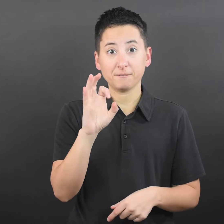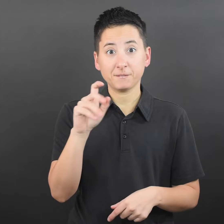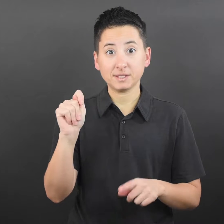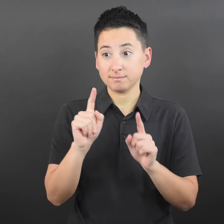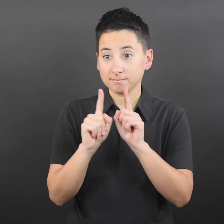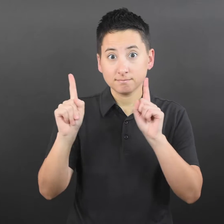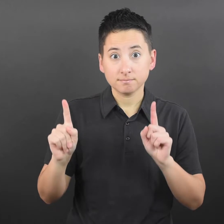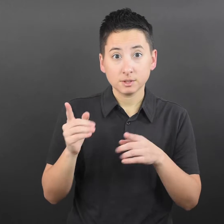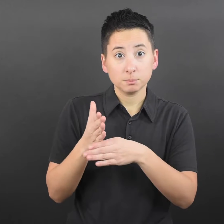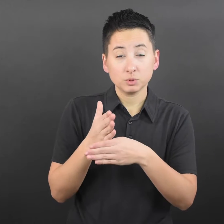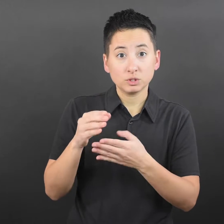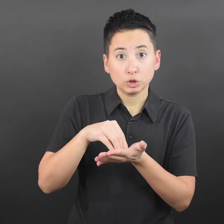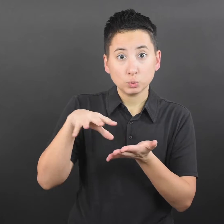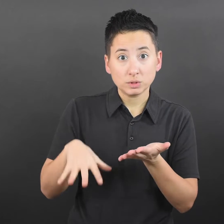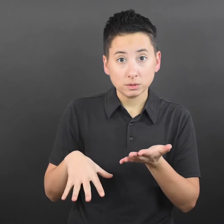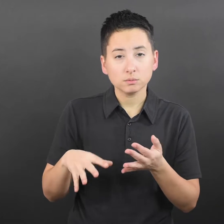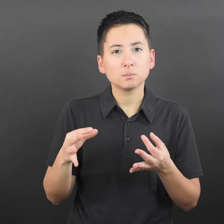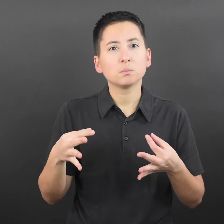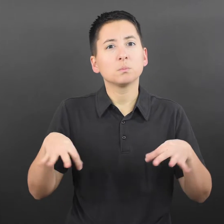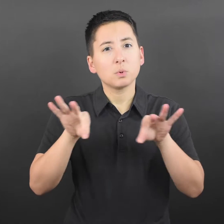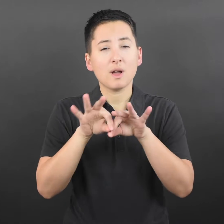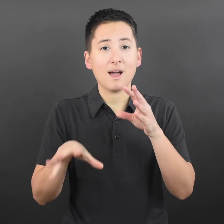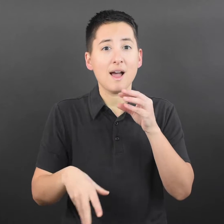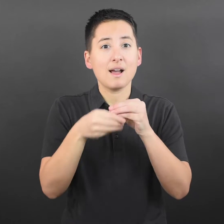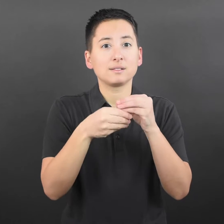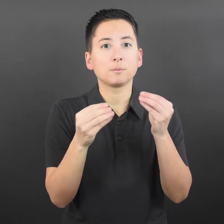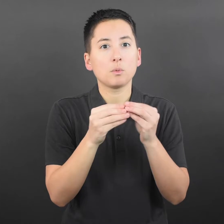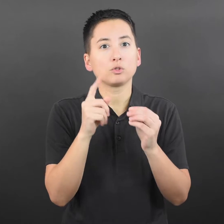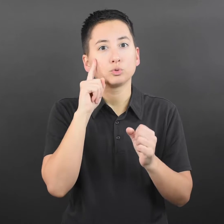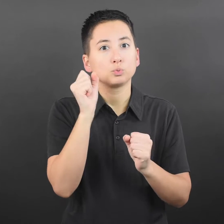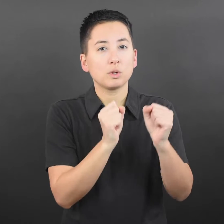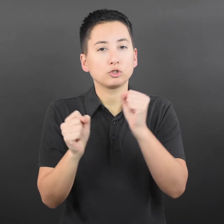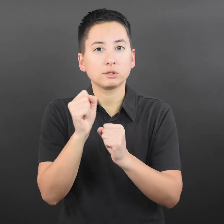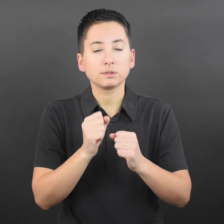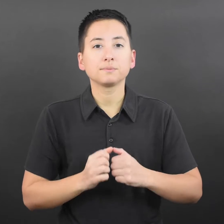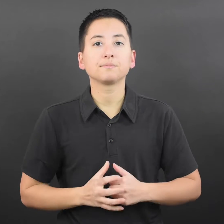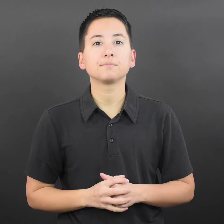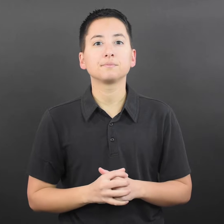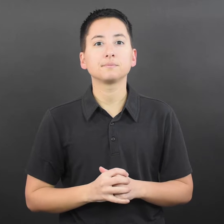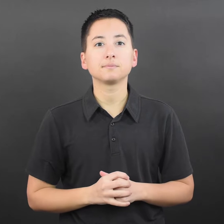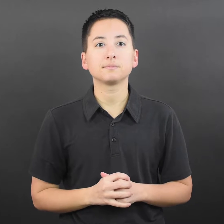it is especially important to layer other prevention strategies, and consider cohorting.